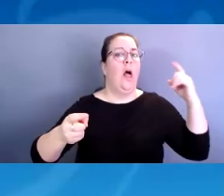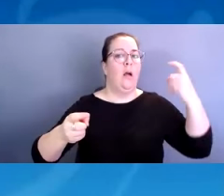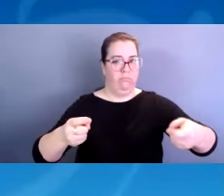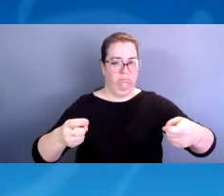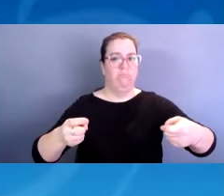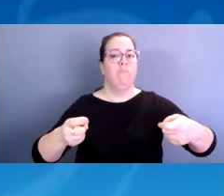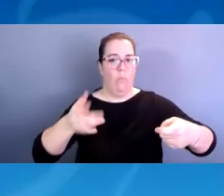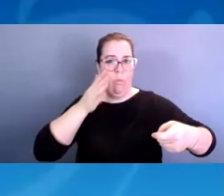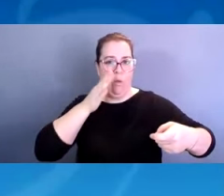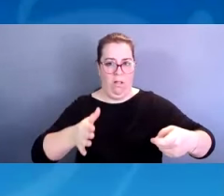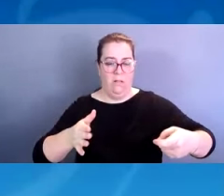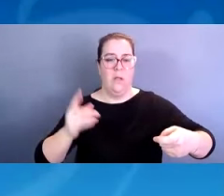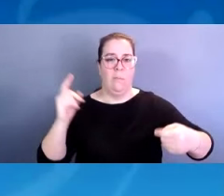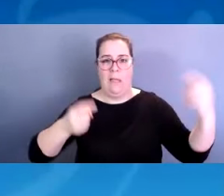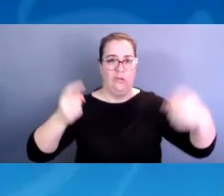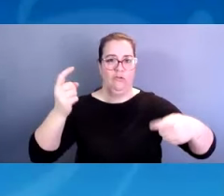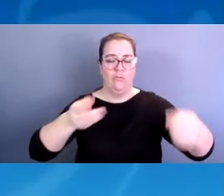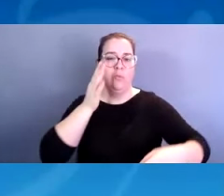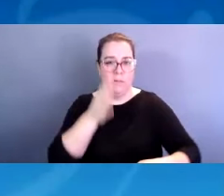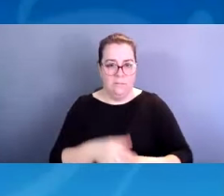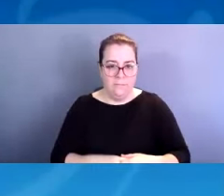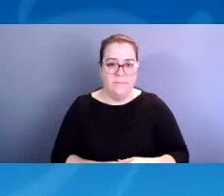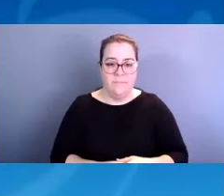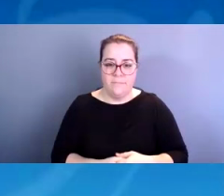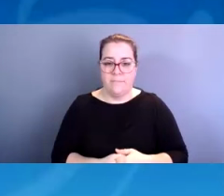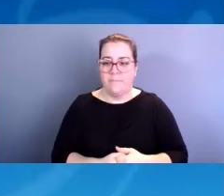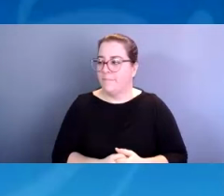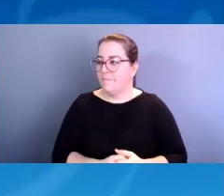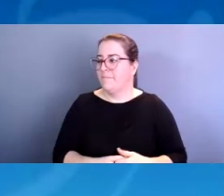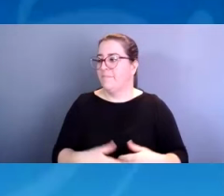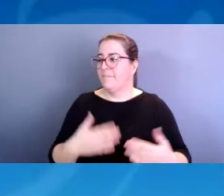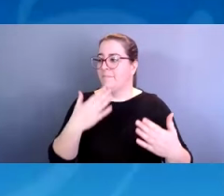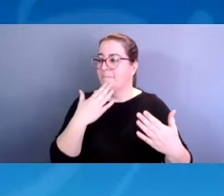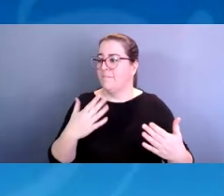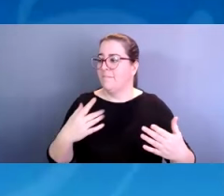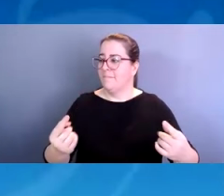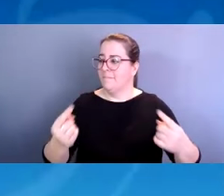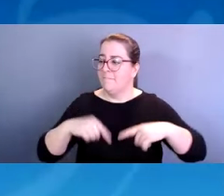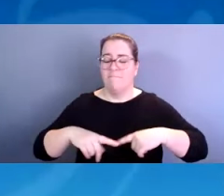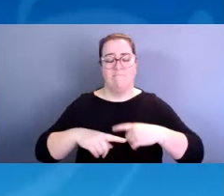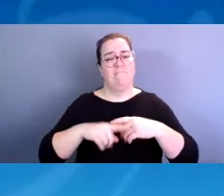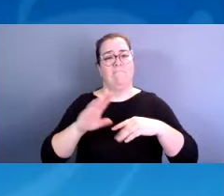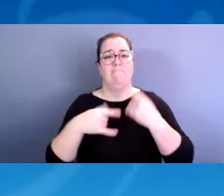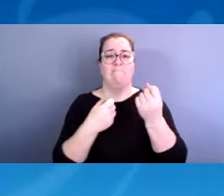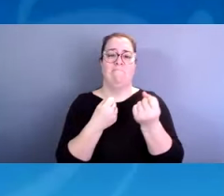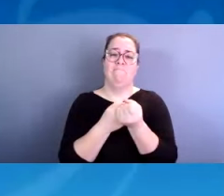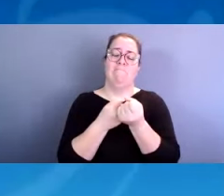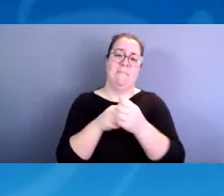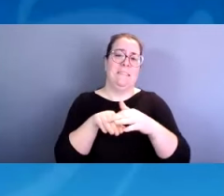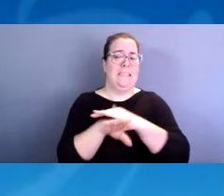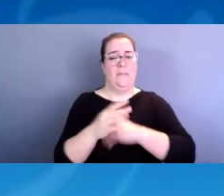to accessibility, and to create a Canada for everyone everywhere. A short survey will be emailed to you following this event,